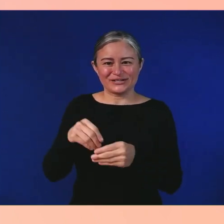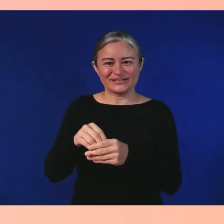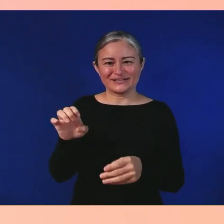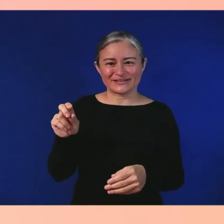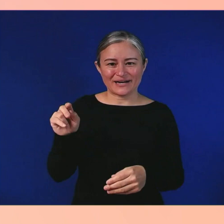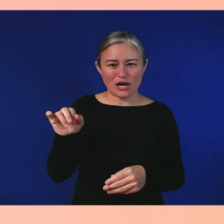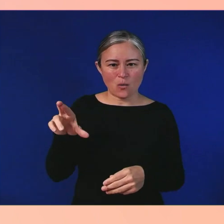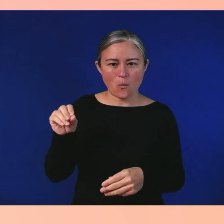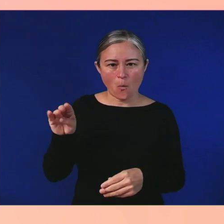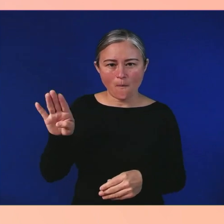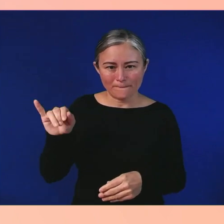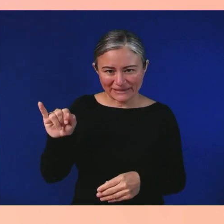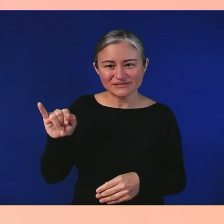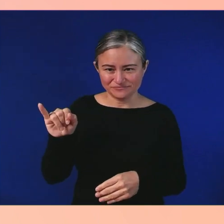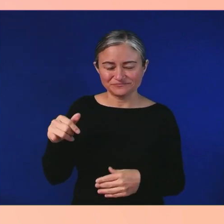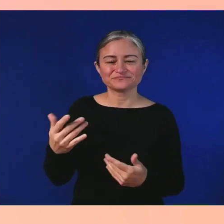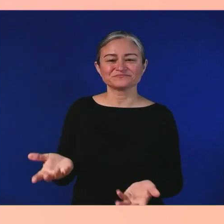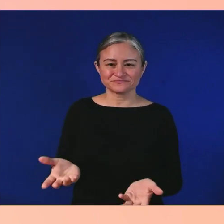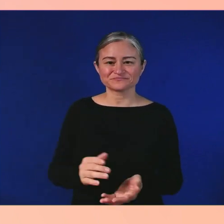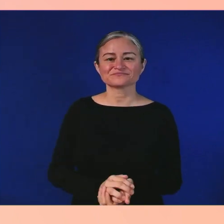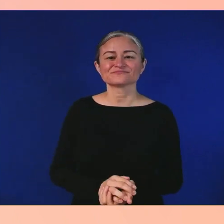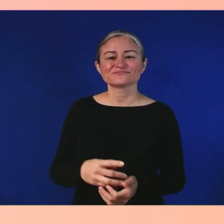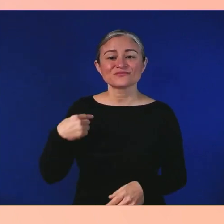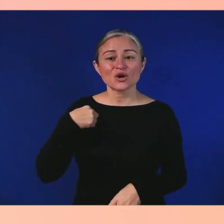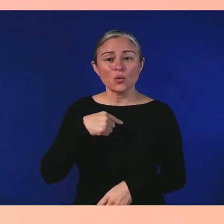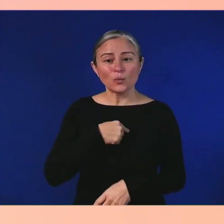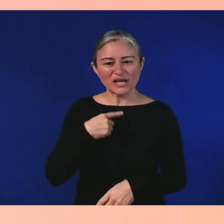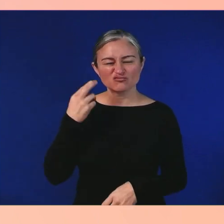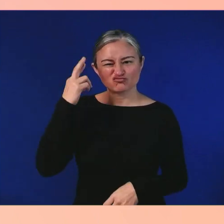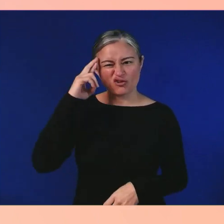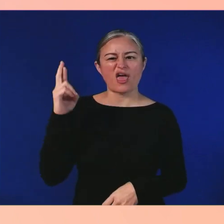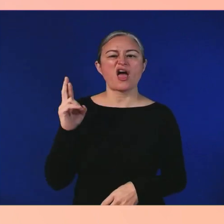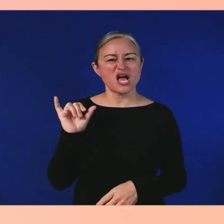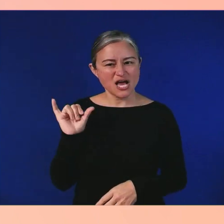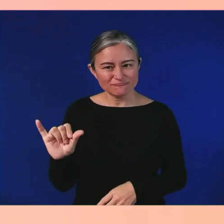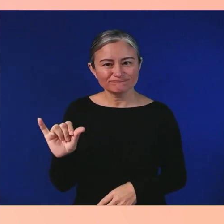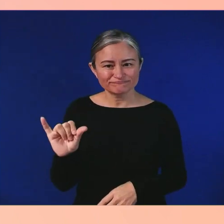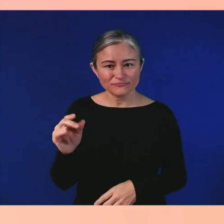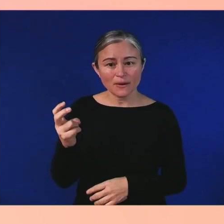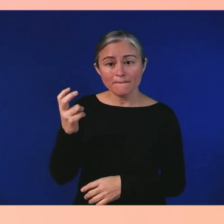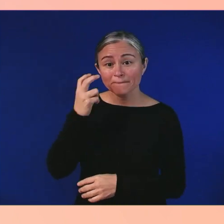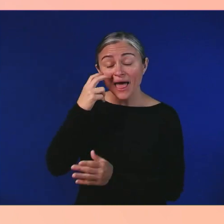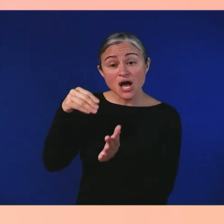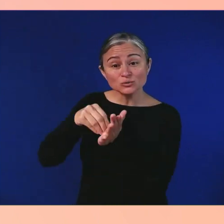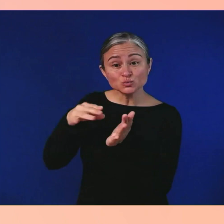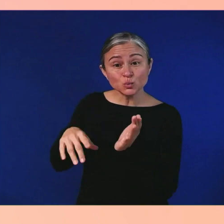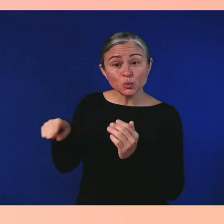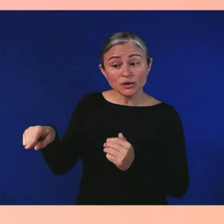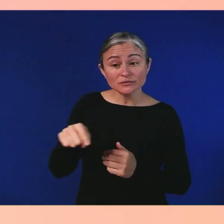blind students share braille books. At the same time, braille paper is a luxury. Then we also got to